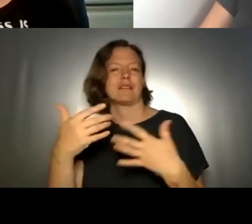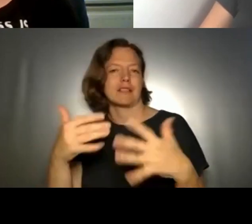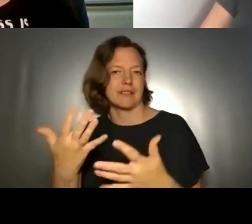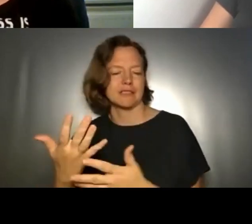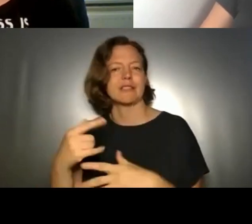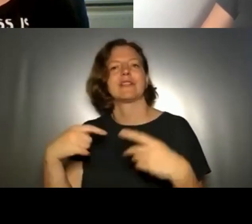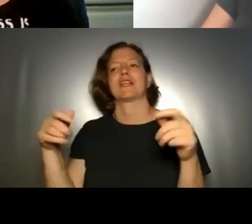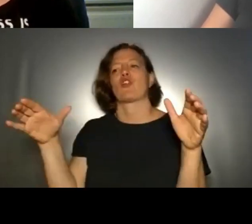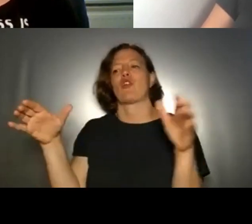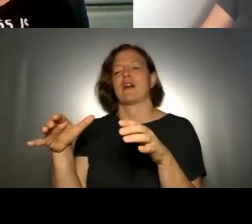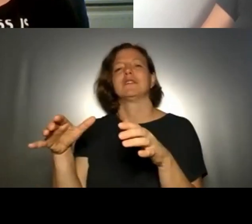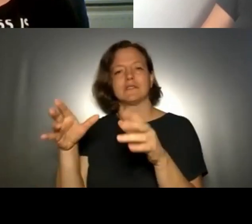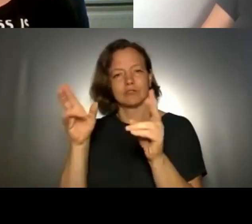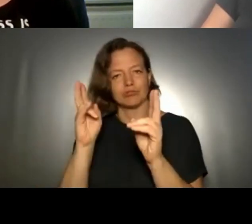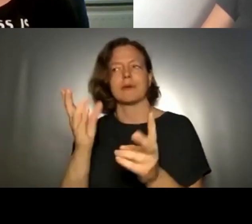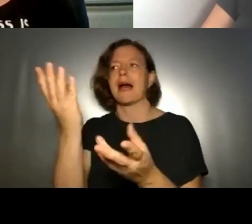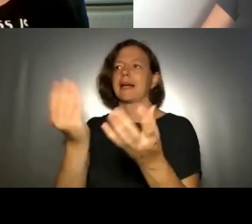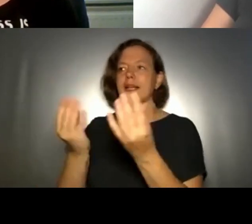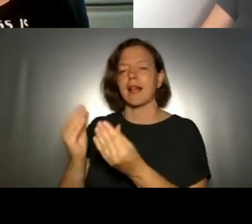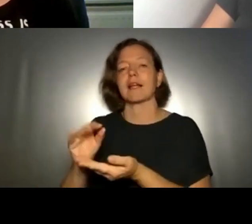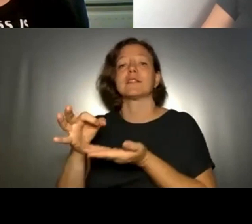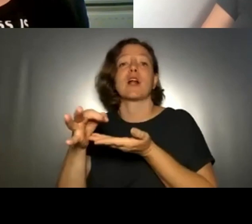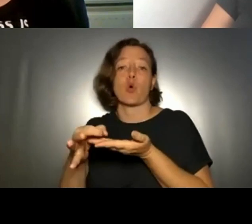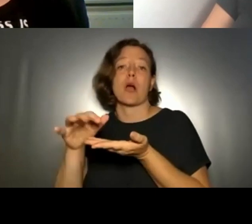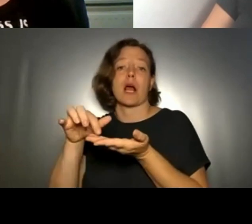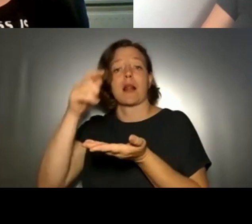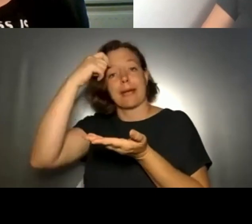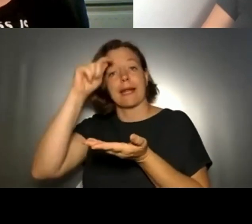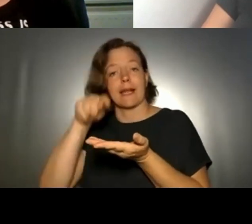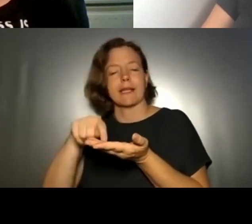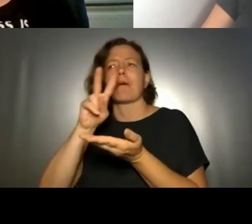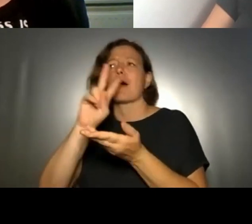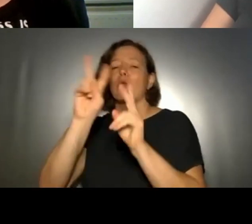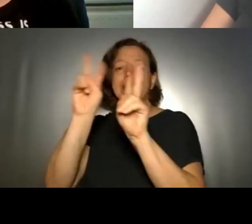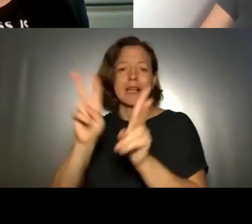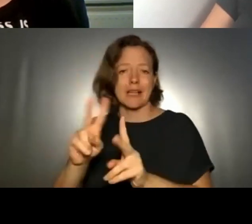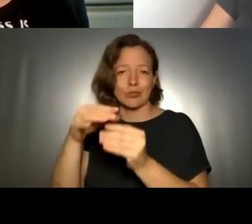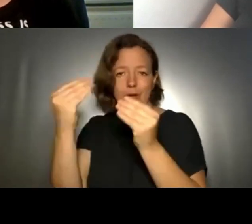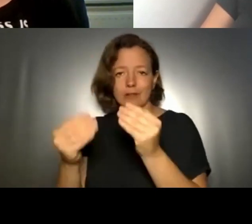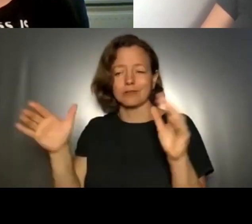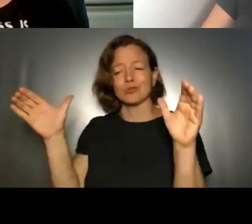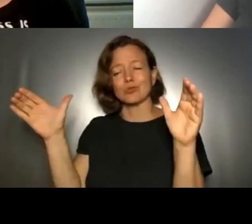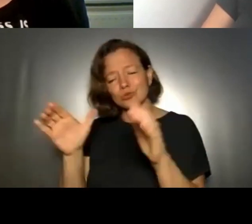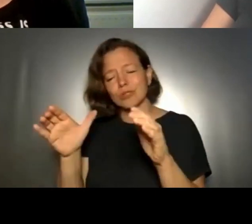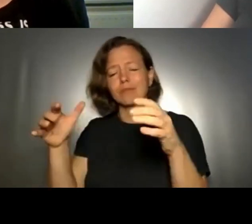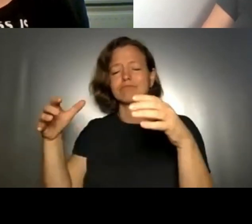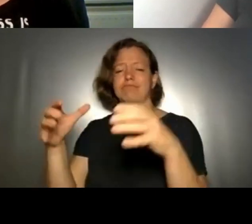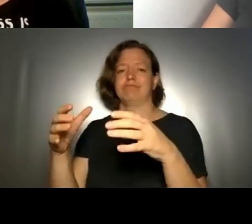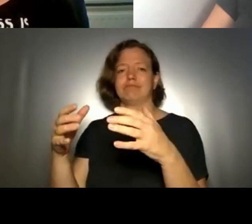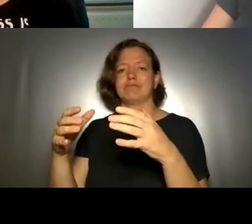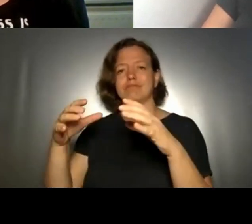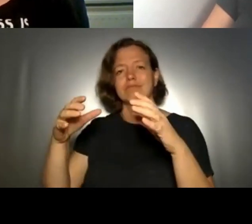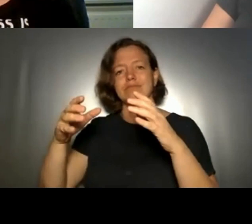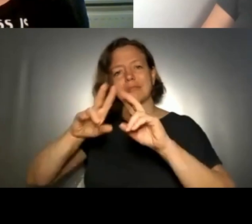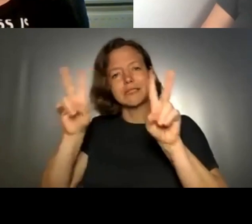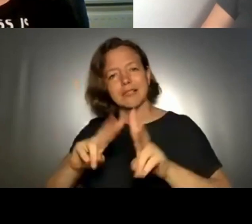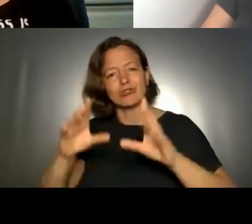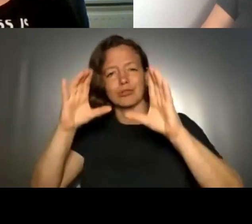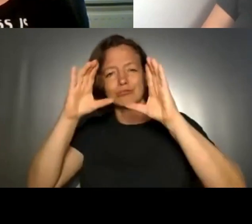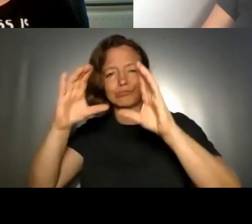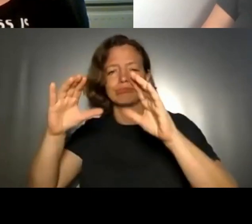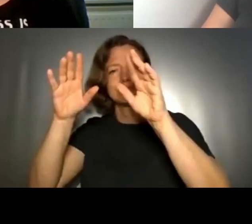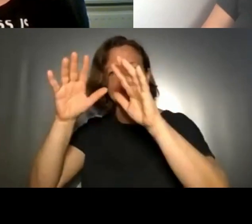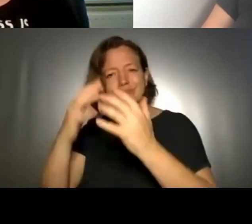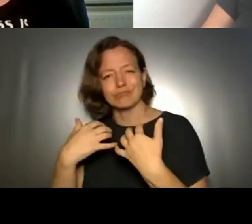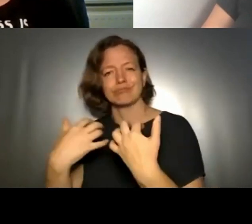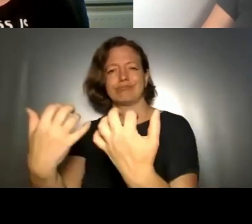to bring together local and international arts workers, activists, audiences and start building connections and